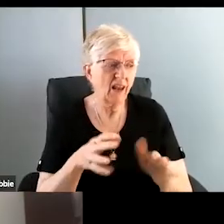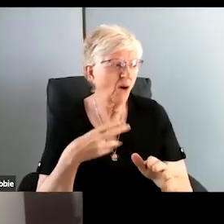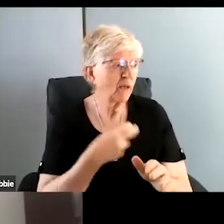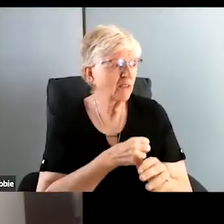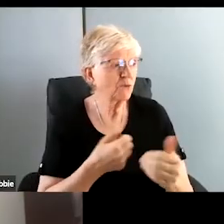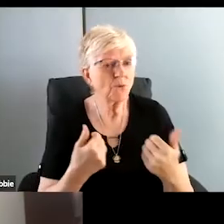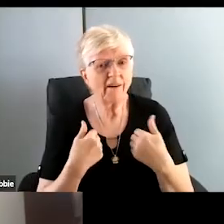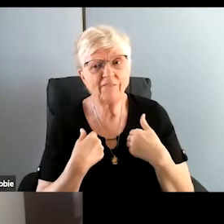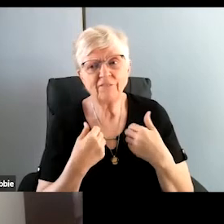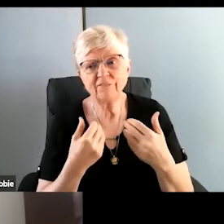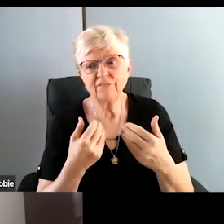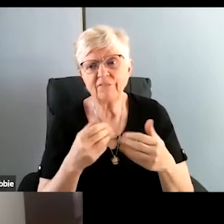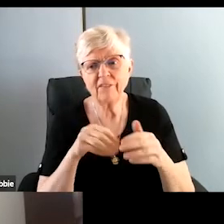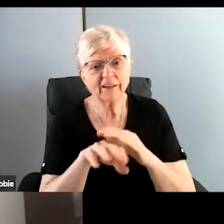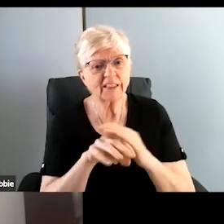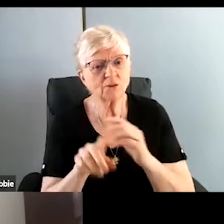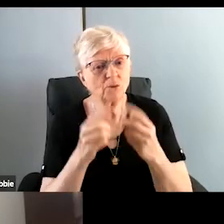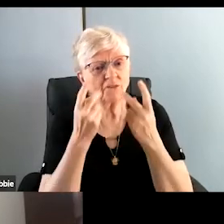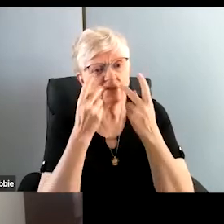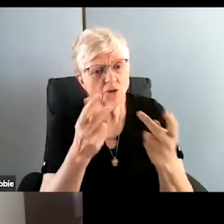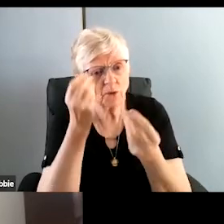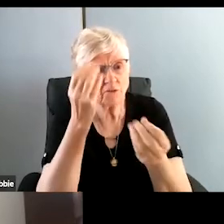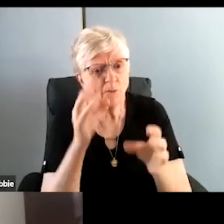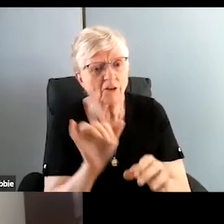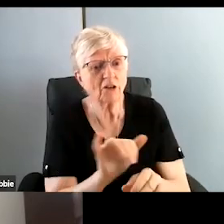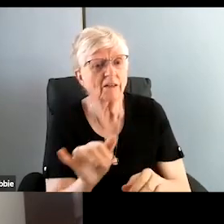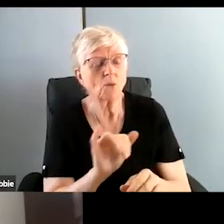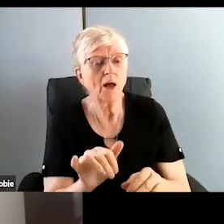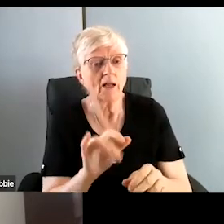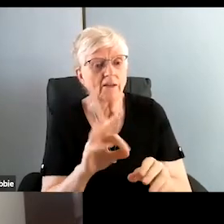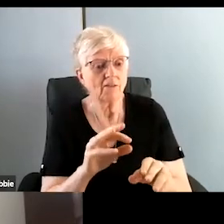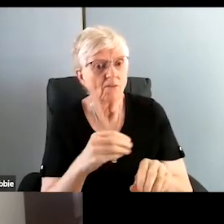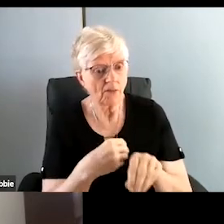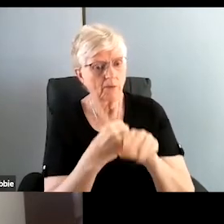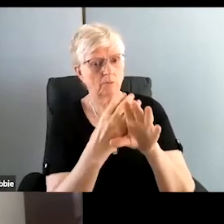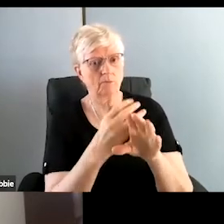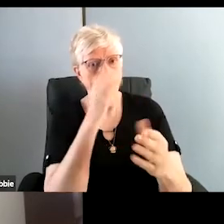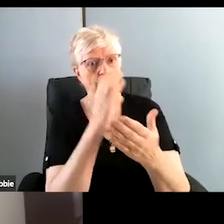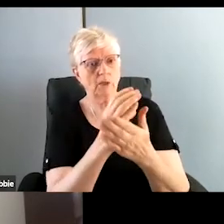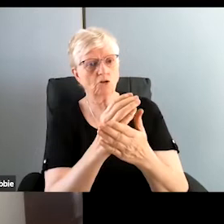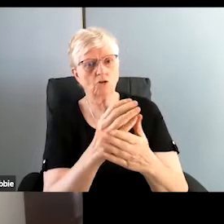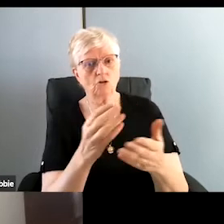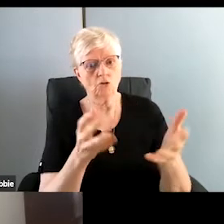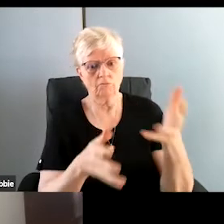TO VISUAL INFORMATION AS WELL. AND SO I'M GOING TO TURN IT OVER TO BRENDA AND SO I'M GOING TO TURN IT OVER TO BRENDA TO TALK MORE